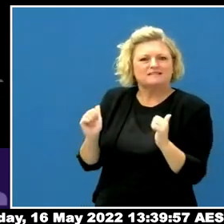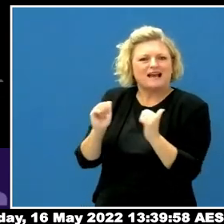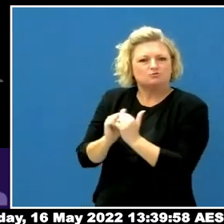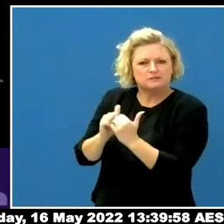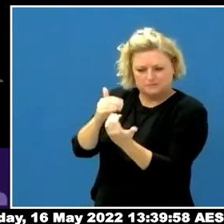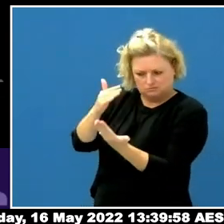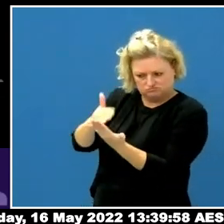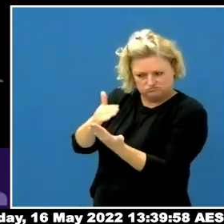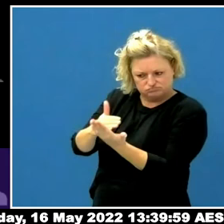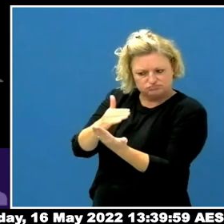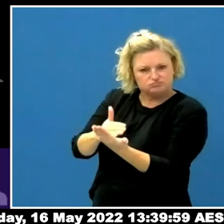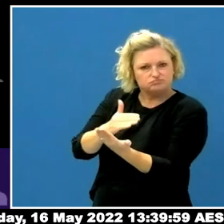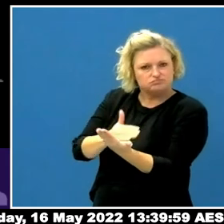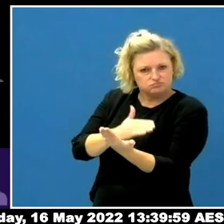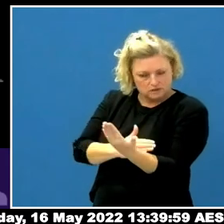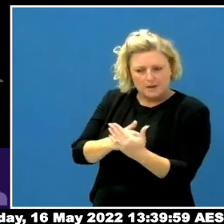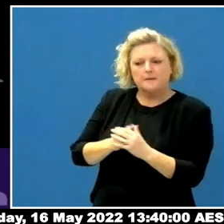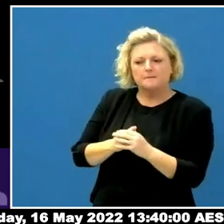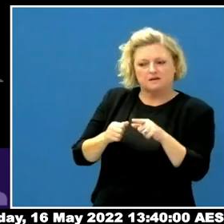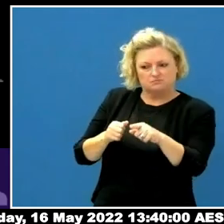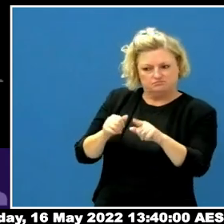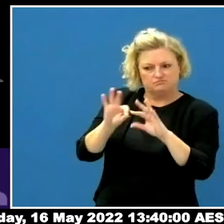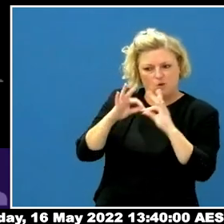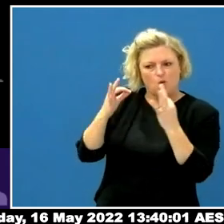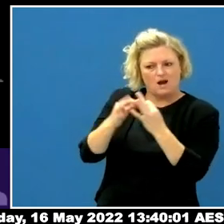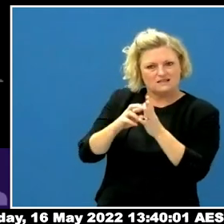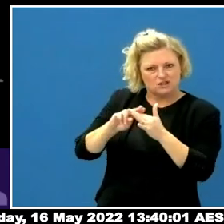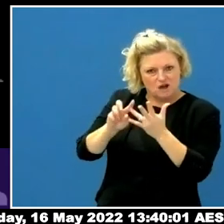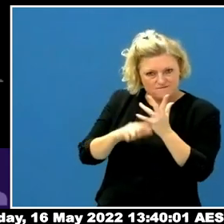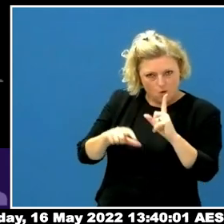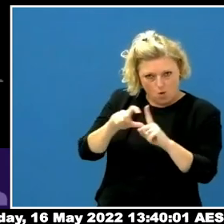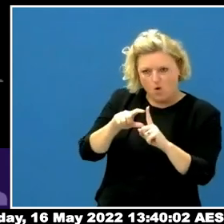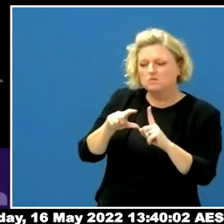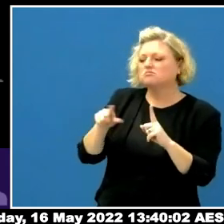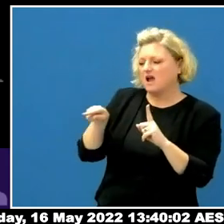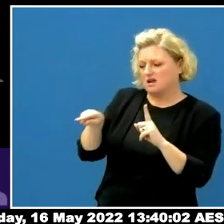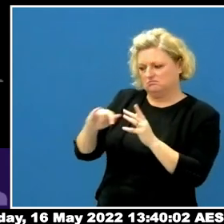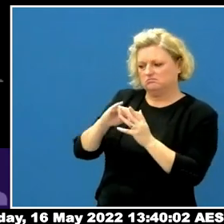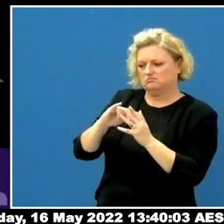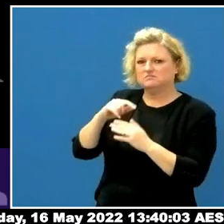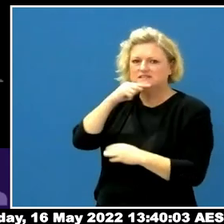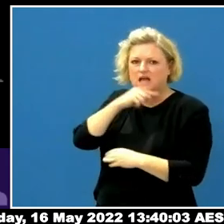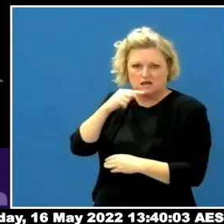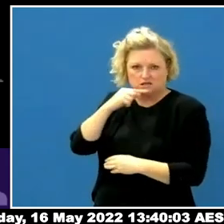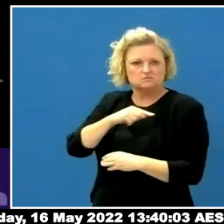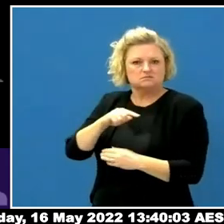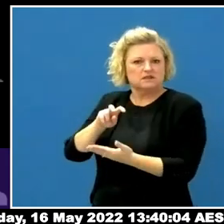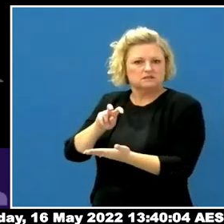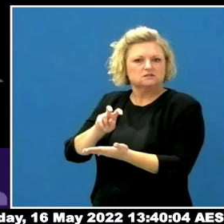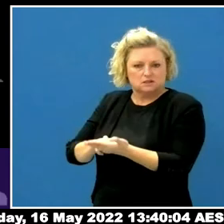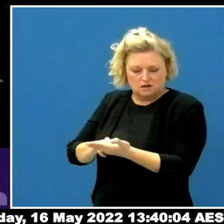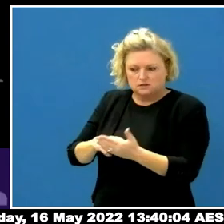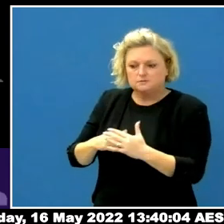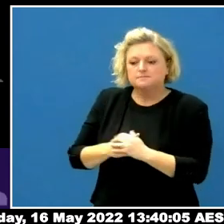for the services they provided? Yes, there were. MR FOGARTY: You haven't attached any of those in full to your statement; is that correct?